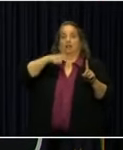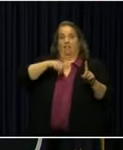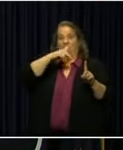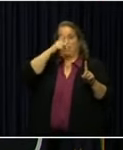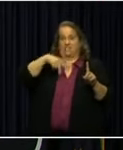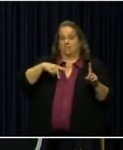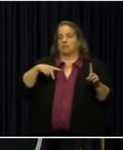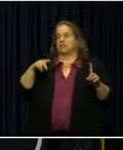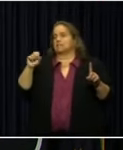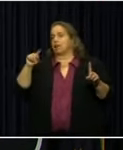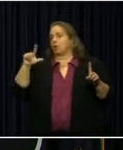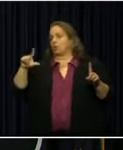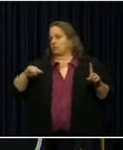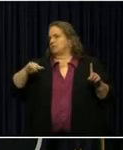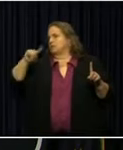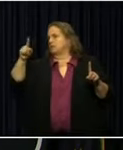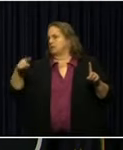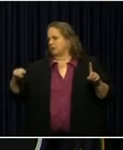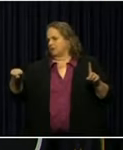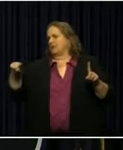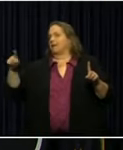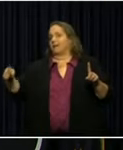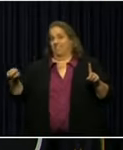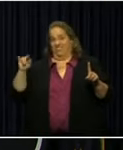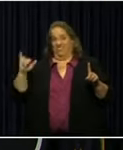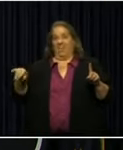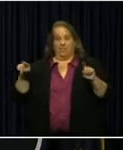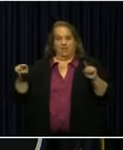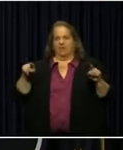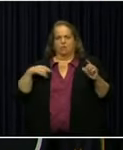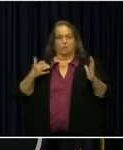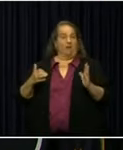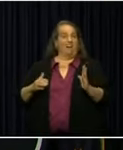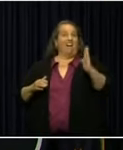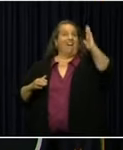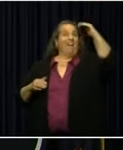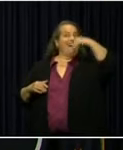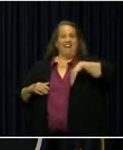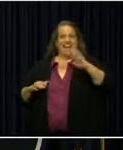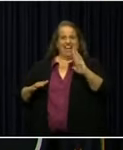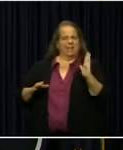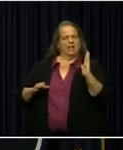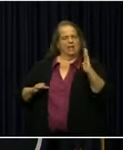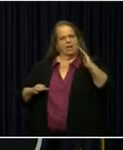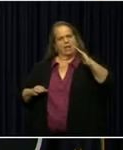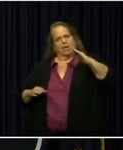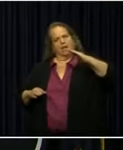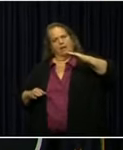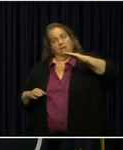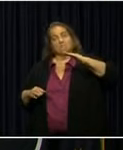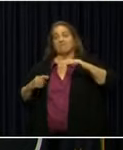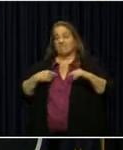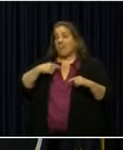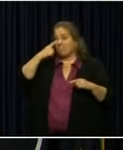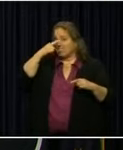KENTUCKY'S DOING, WHICH I THINK IS BETTER THAN ANY MODEL WE HAVE